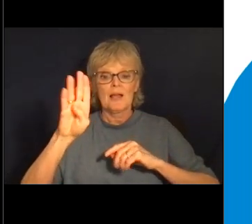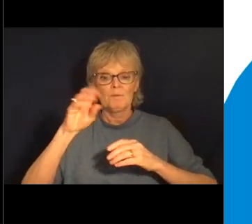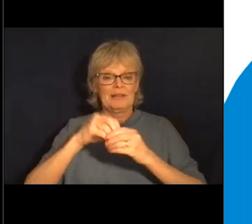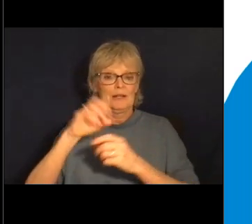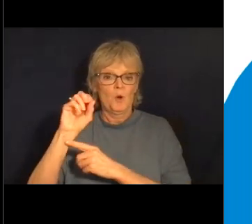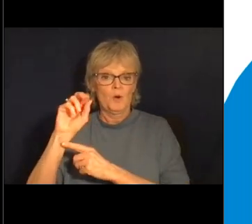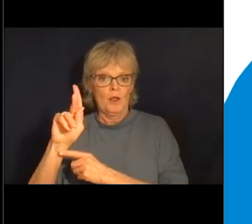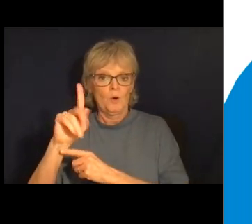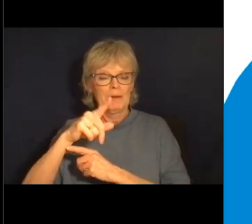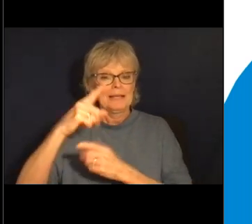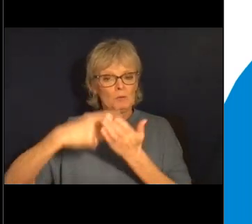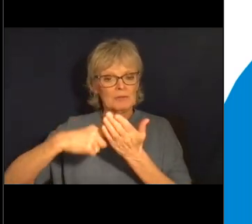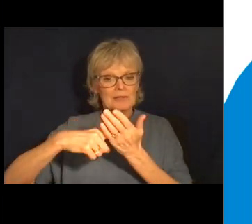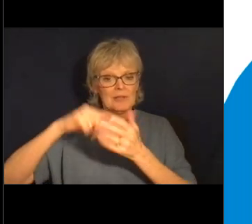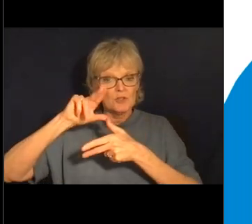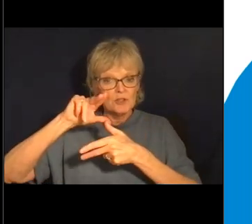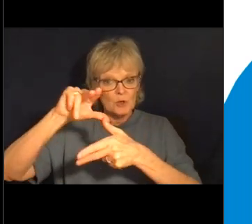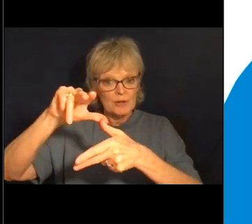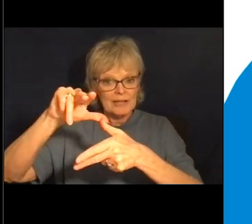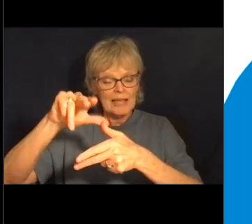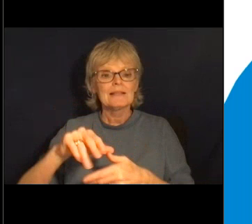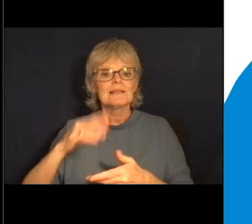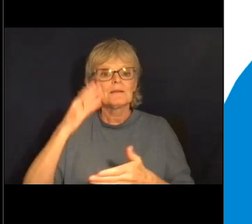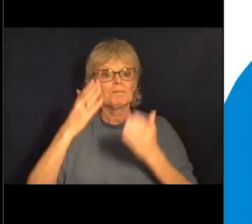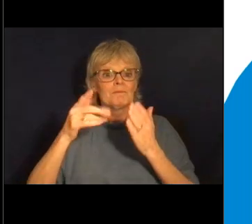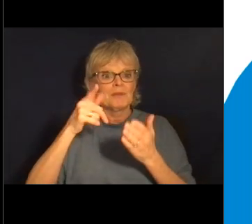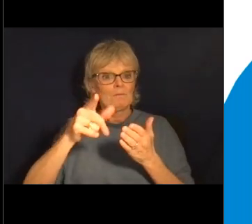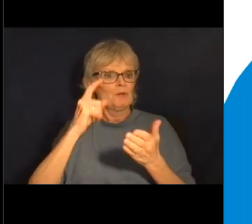And if you've been following our series, you might recognize him.